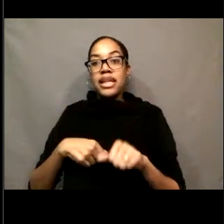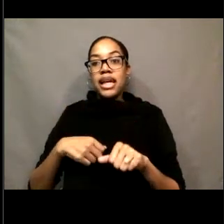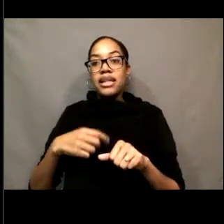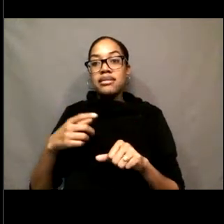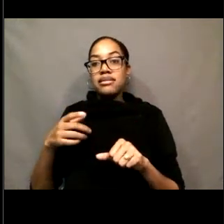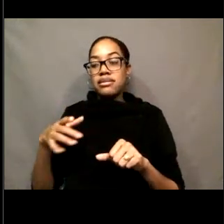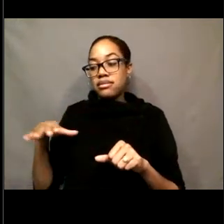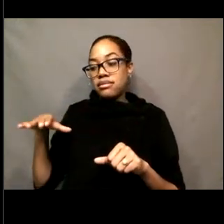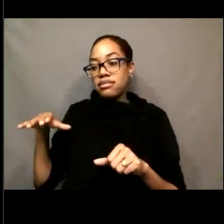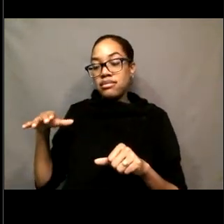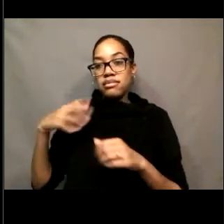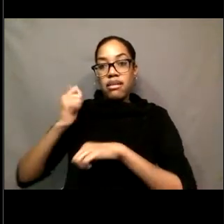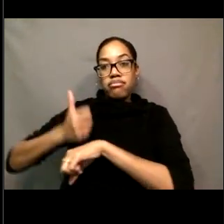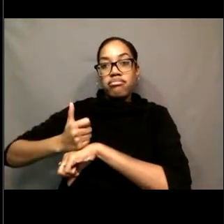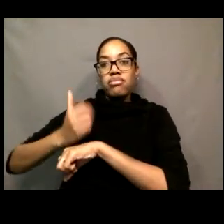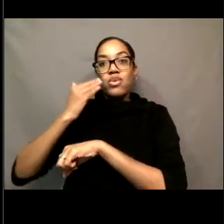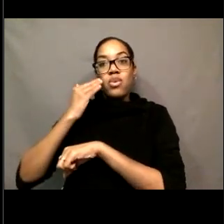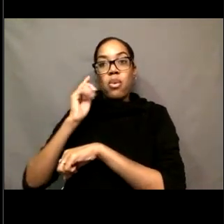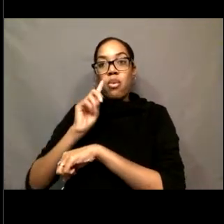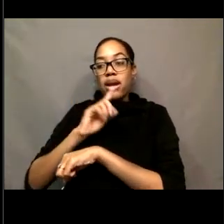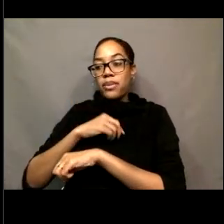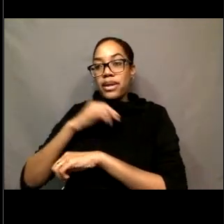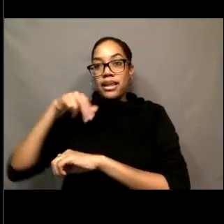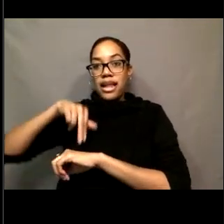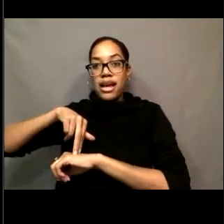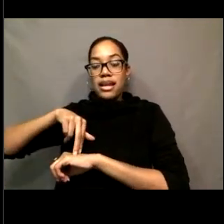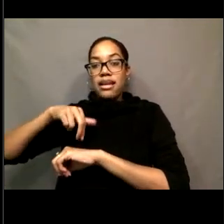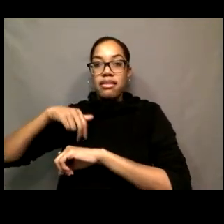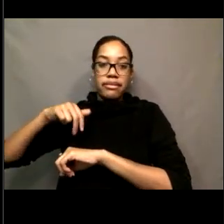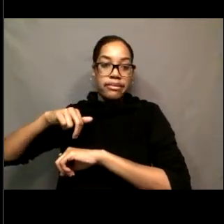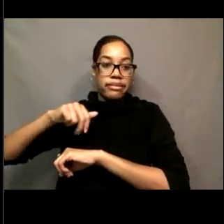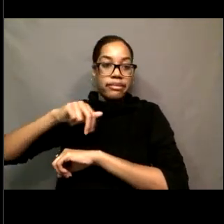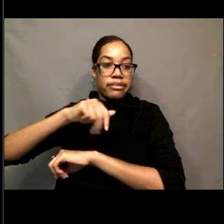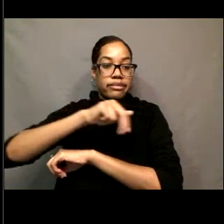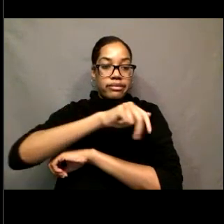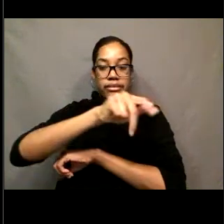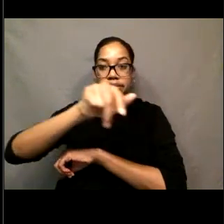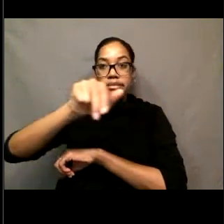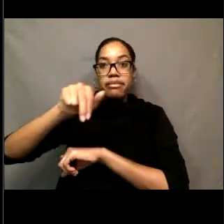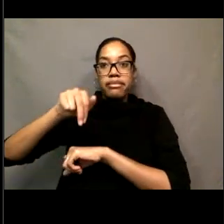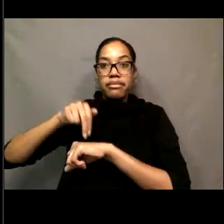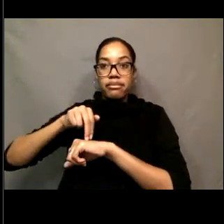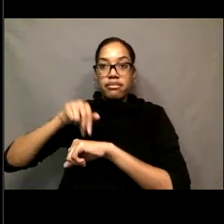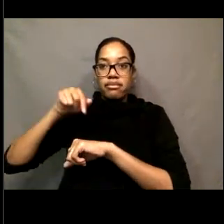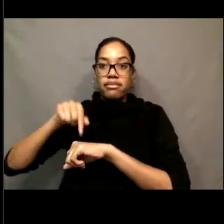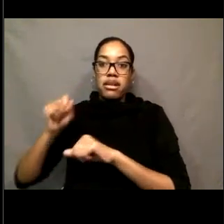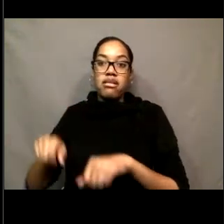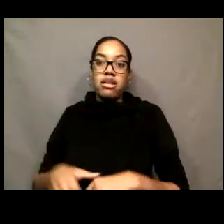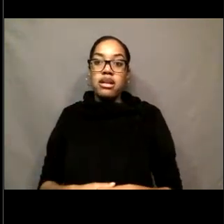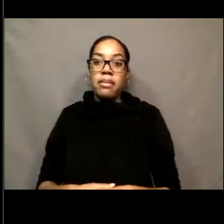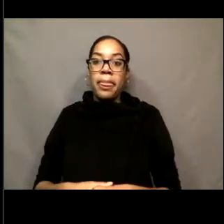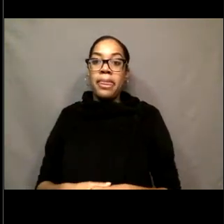and we can use it to map the bottom. And, you know, we have these little mesh bags